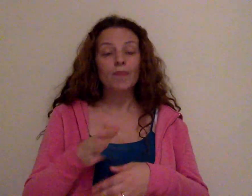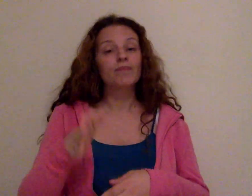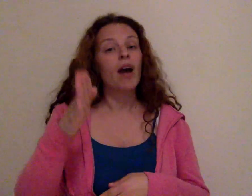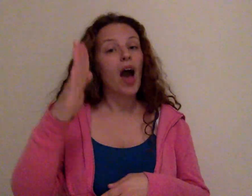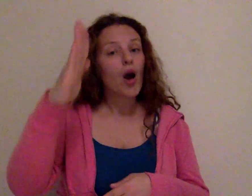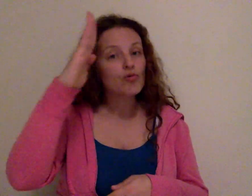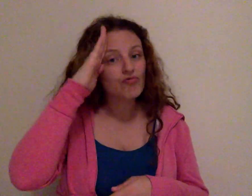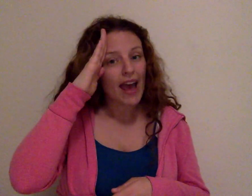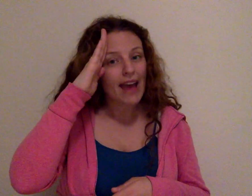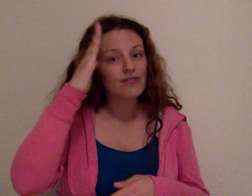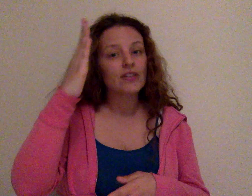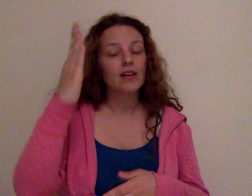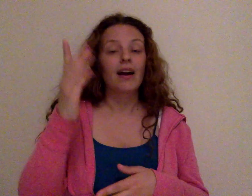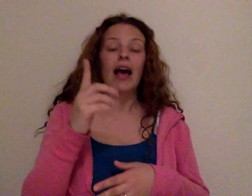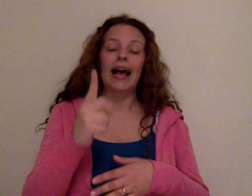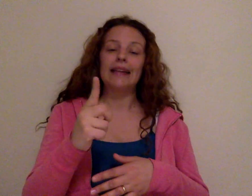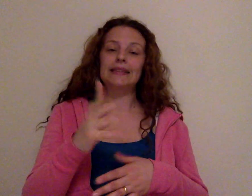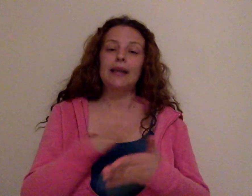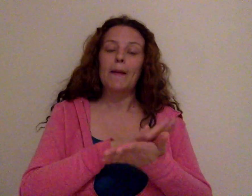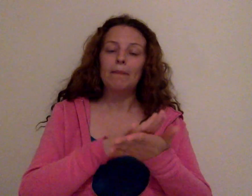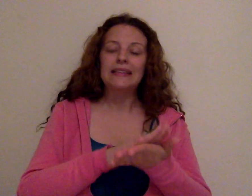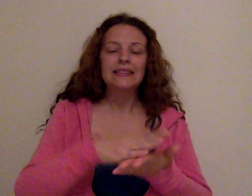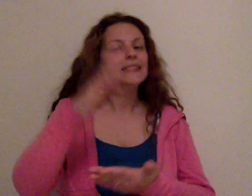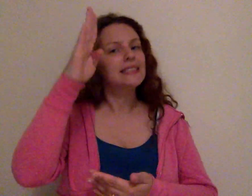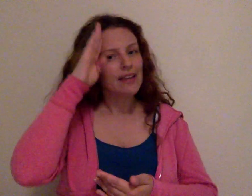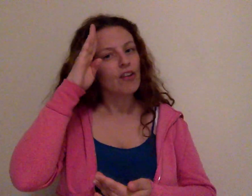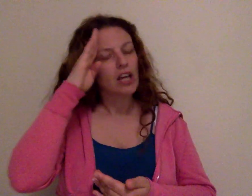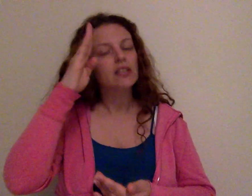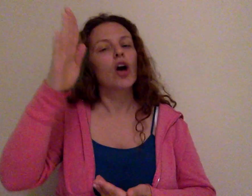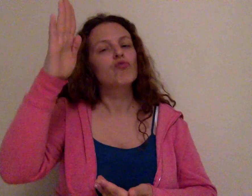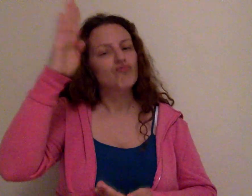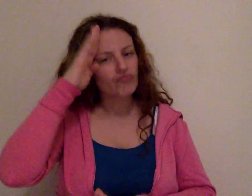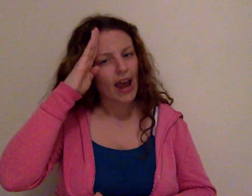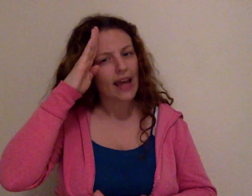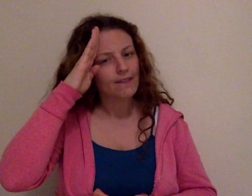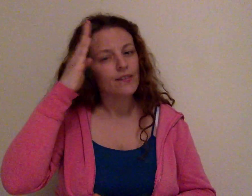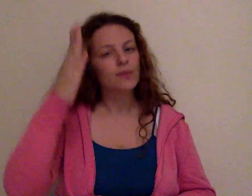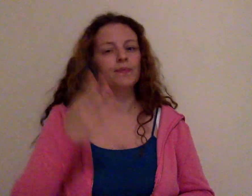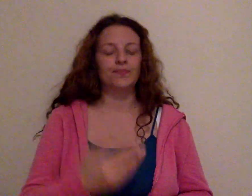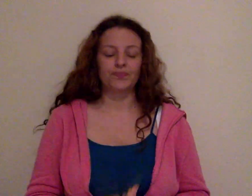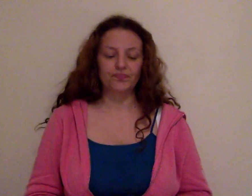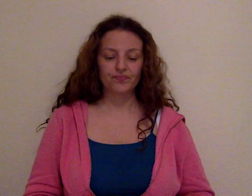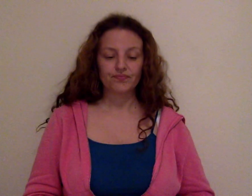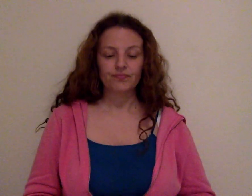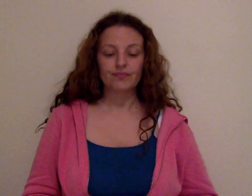Or grave, it means serious or grave.